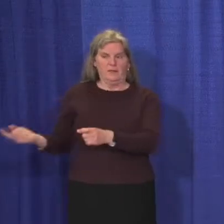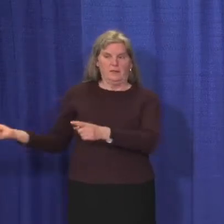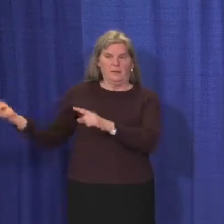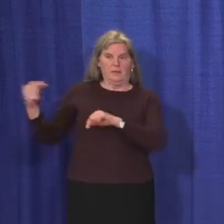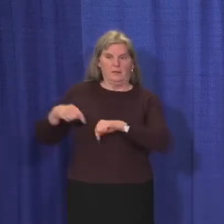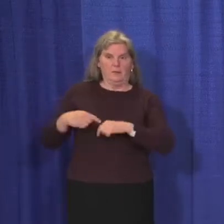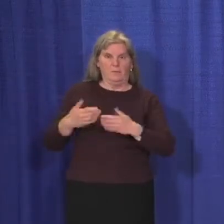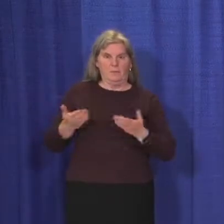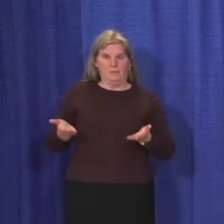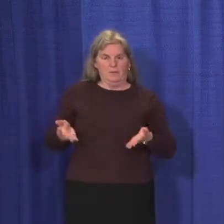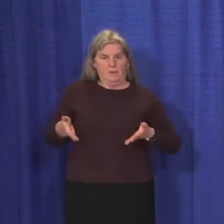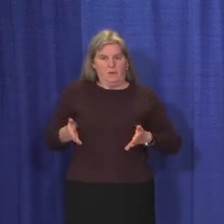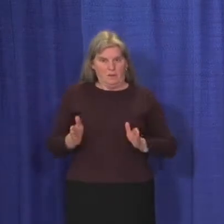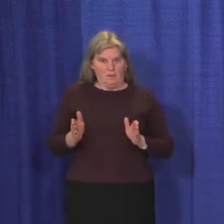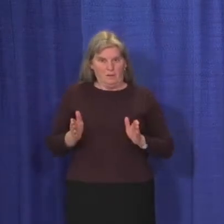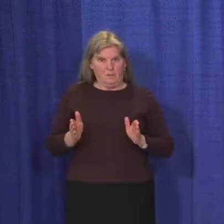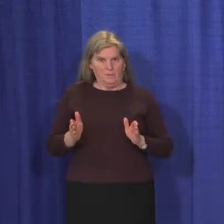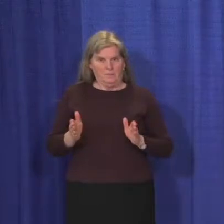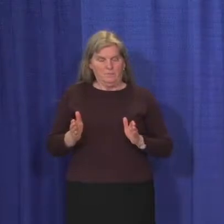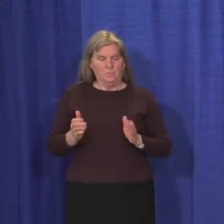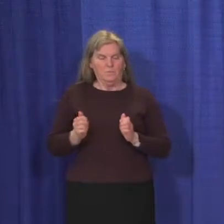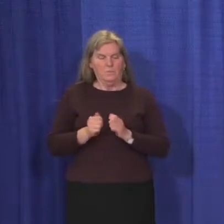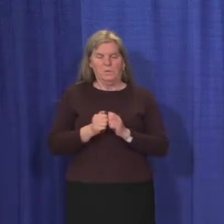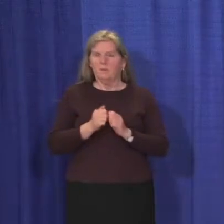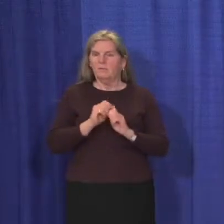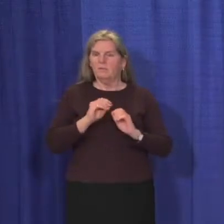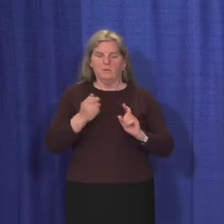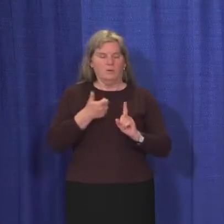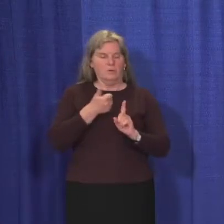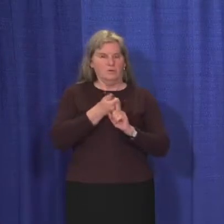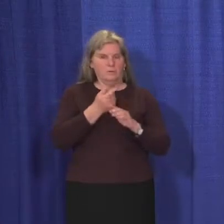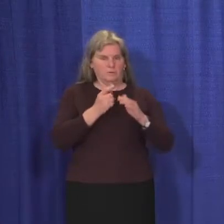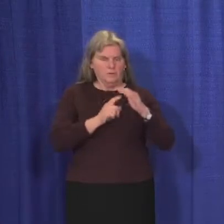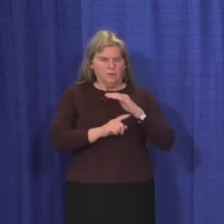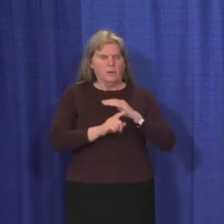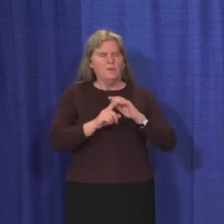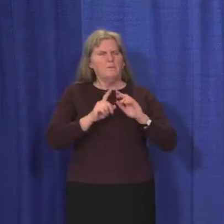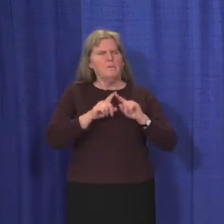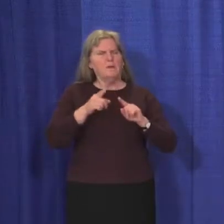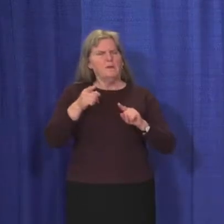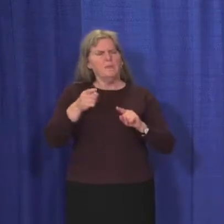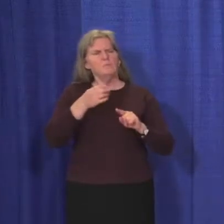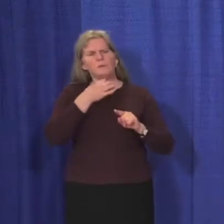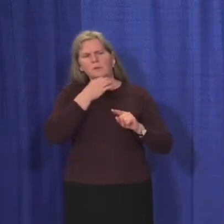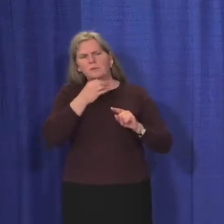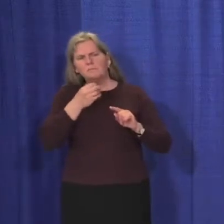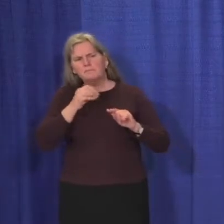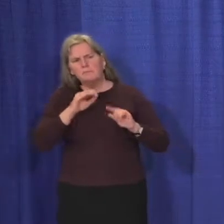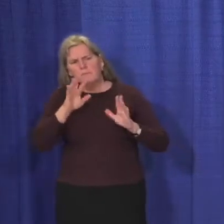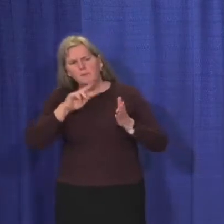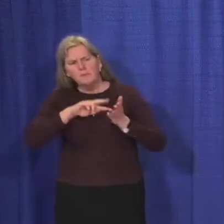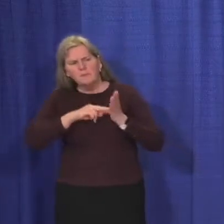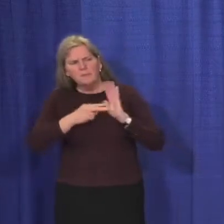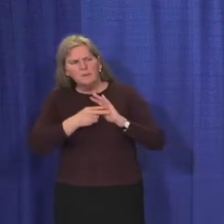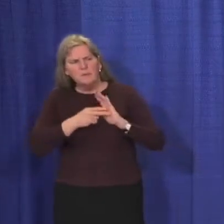without vaccination and we'd like to know if this means your